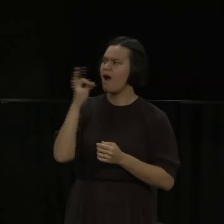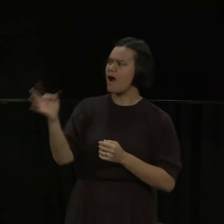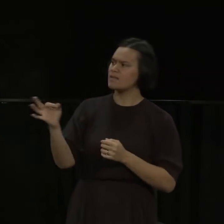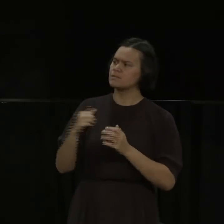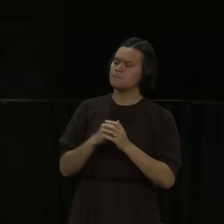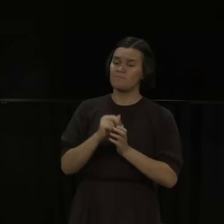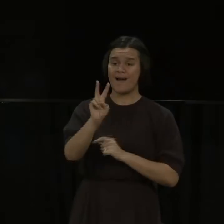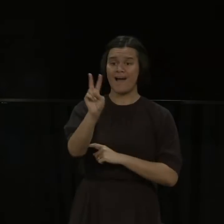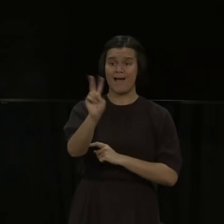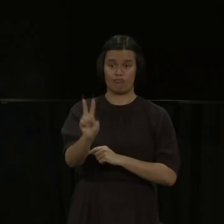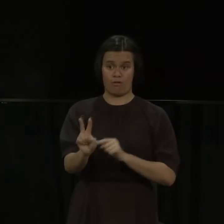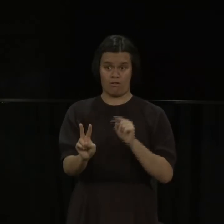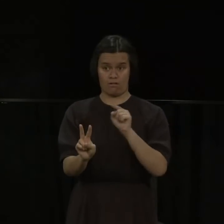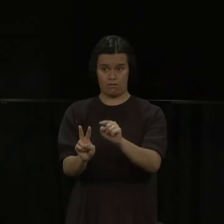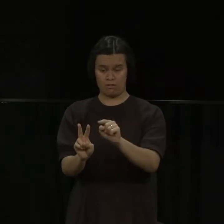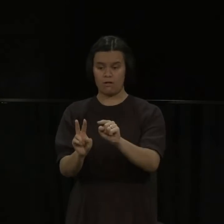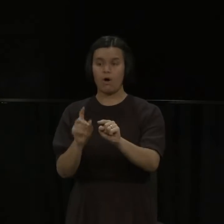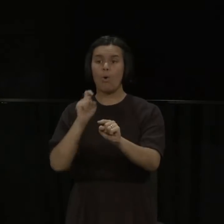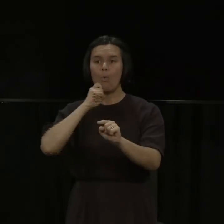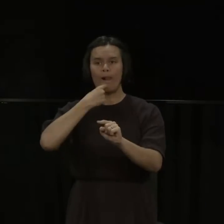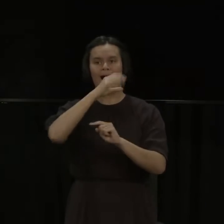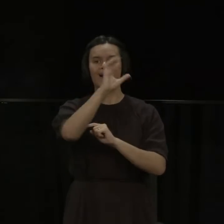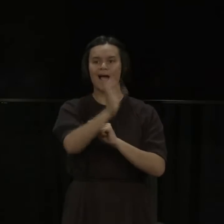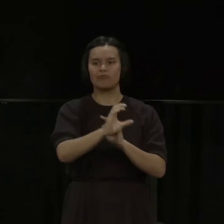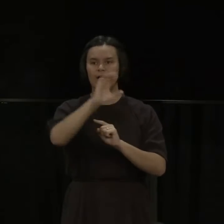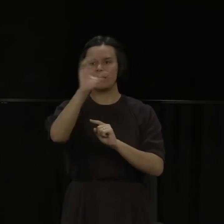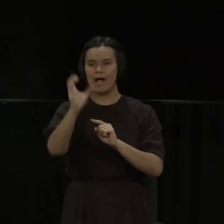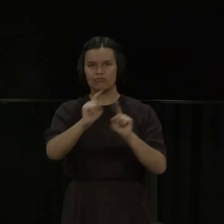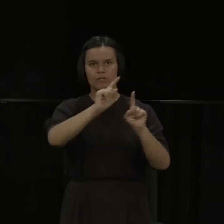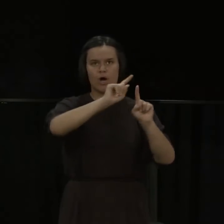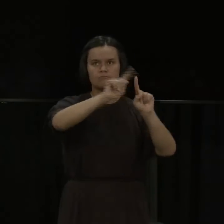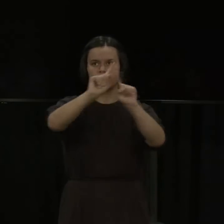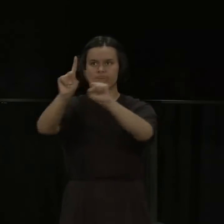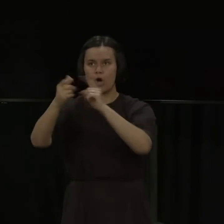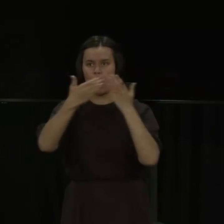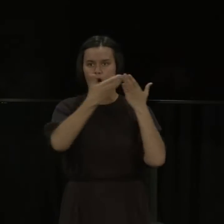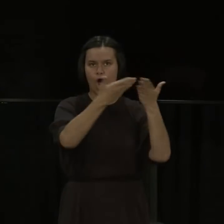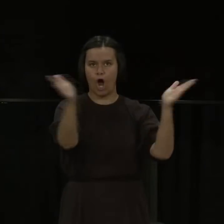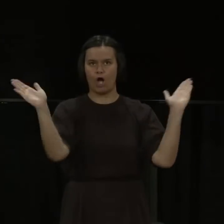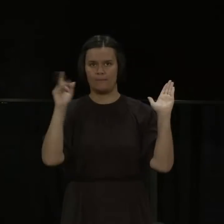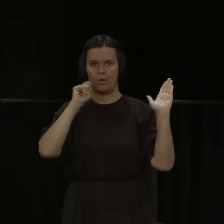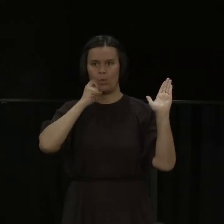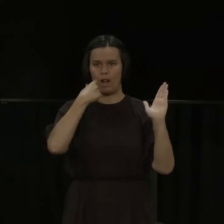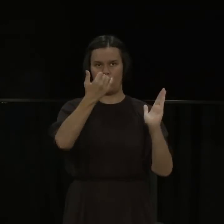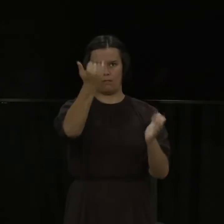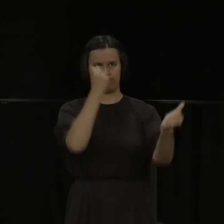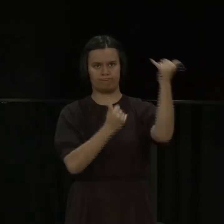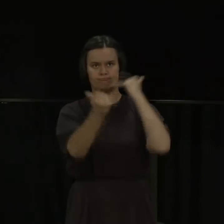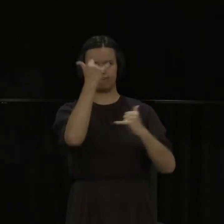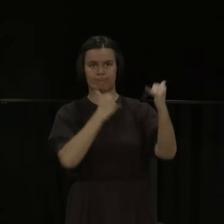on that. $$TRANSMIT>> Approximately what are we talking about a few months?>> At this point I don't know, it would be crystal ball gazing to guess that. $$TRANSMIT>> The earlier question about